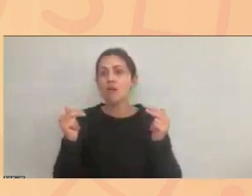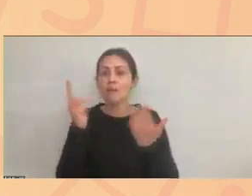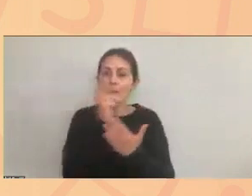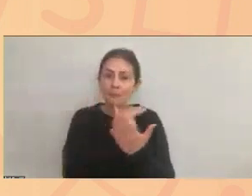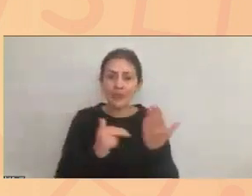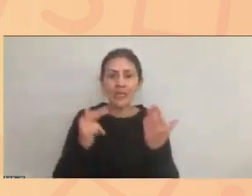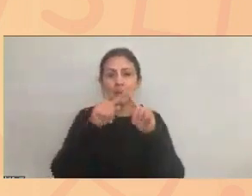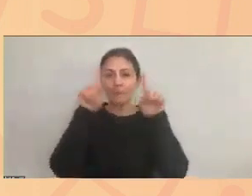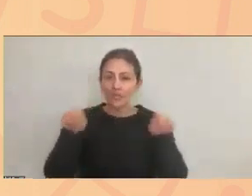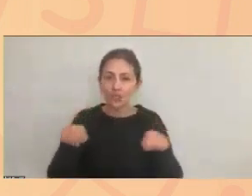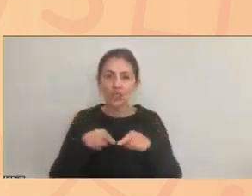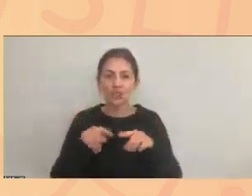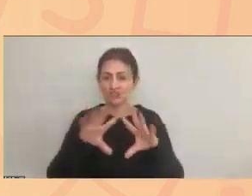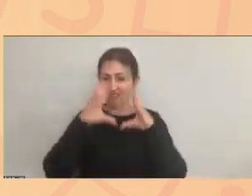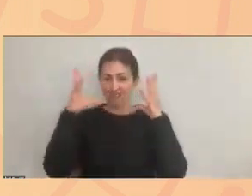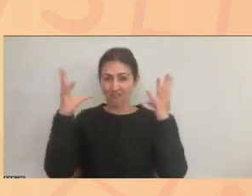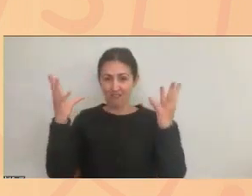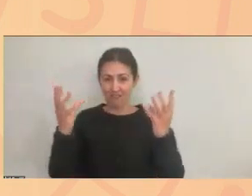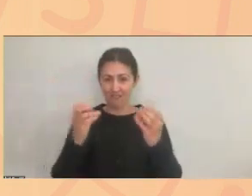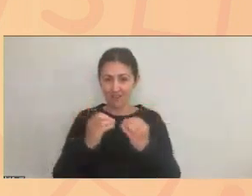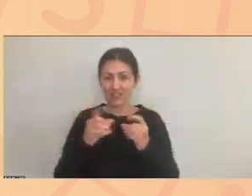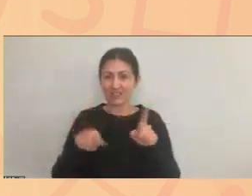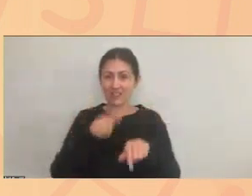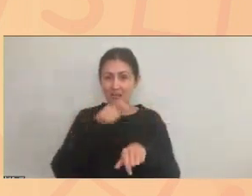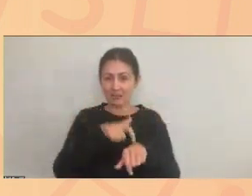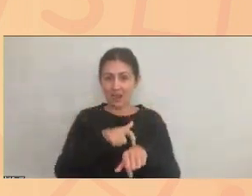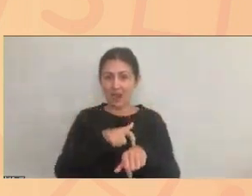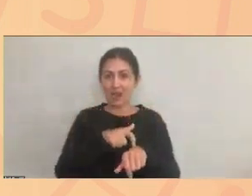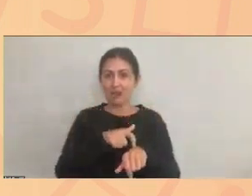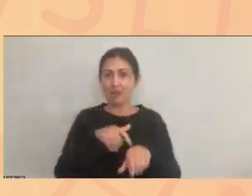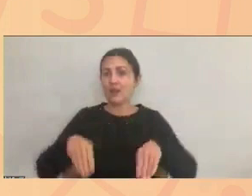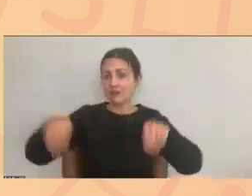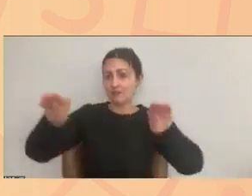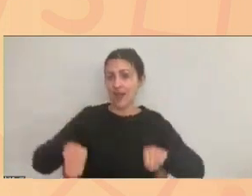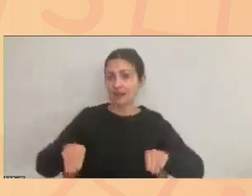we have the story itself and the story (UNKNOWN) it can look a little bit like this.